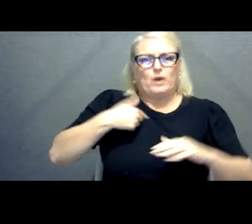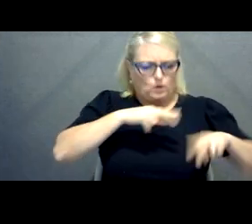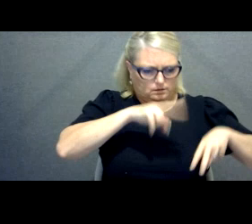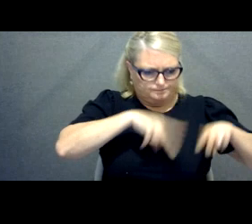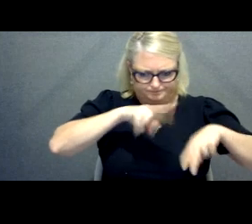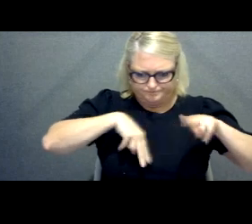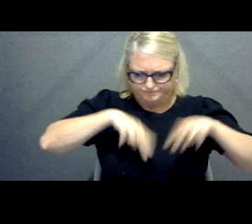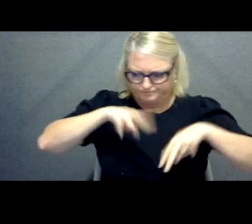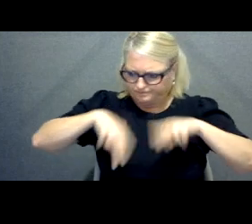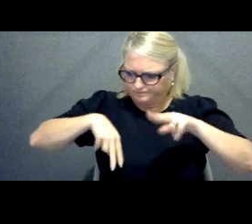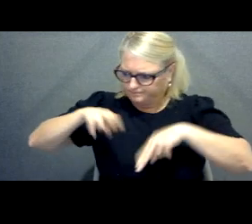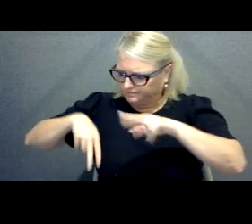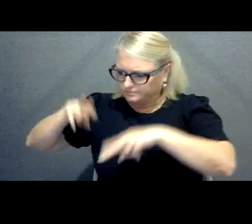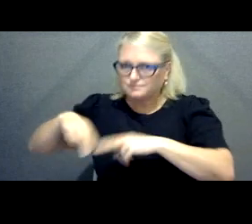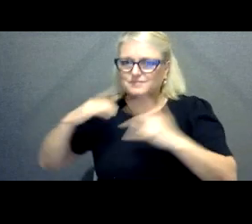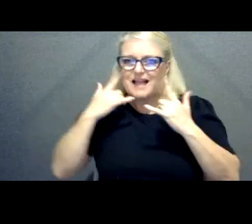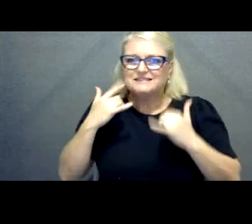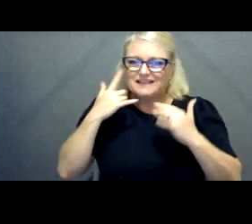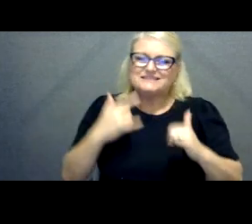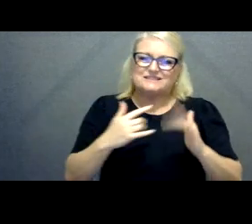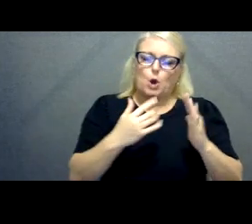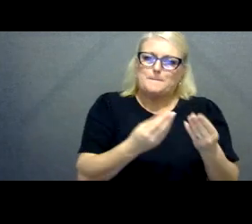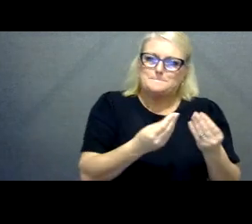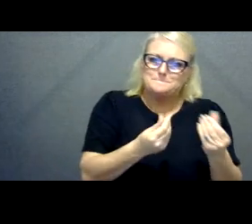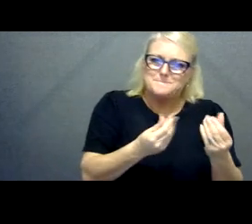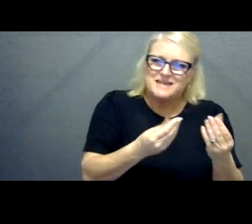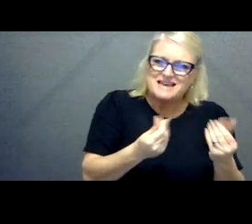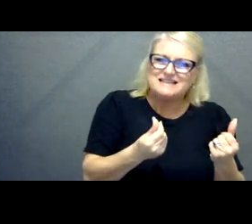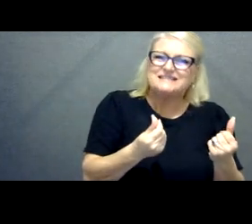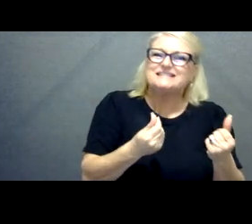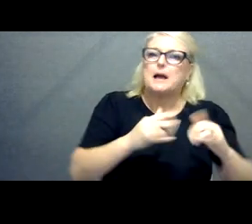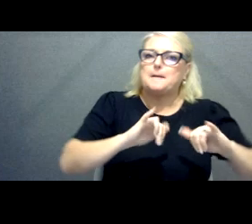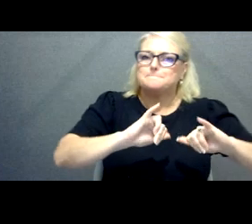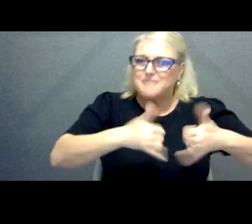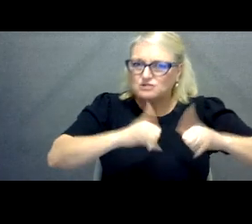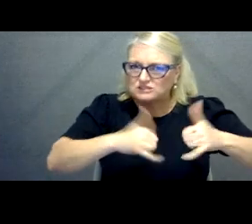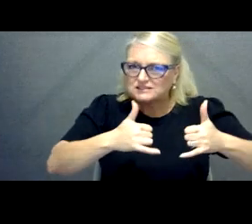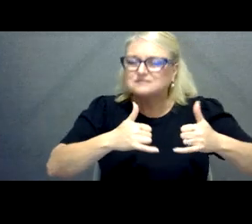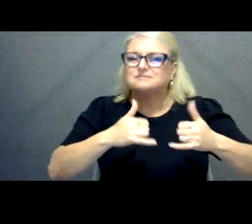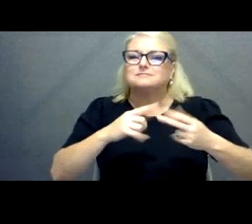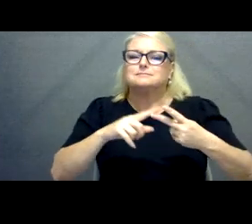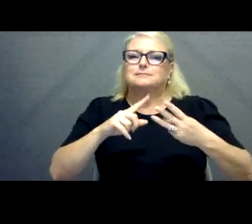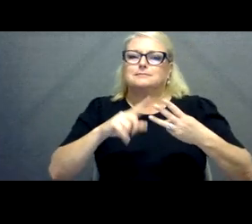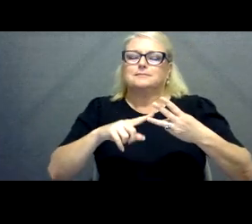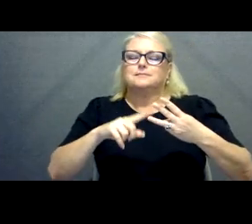the means the merits and the guidelines the grants officer will come out with a decision that's right